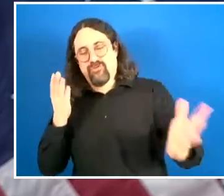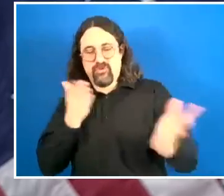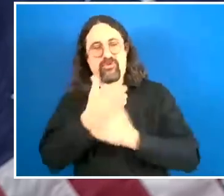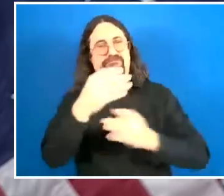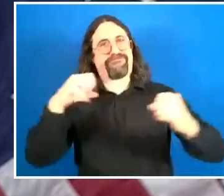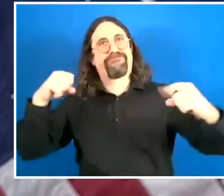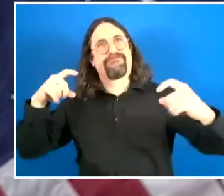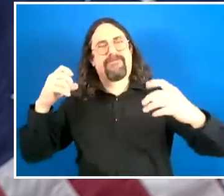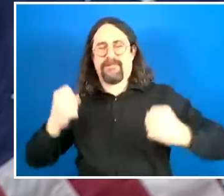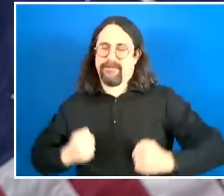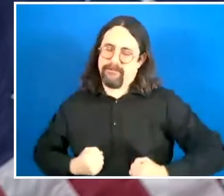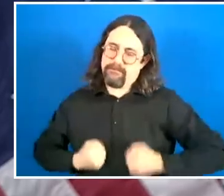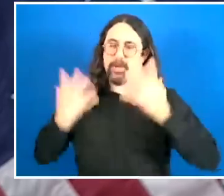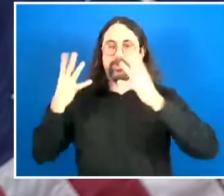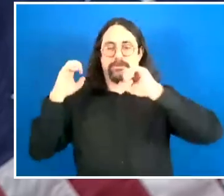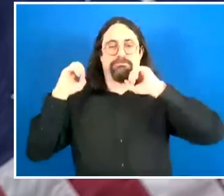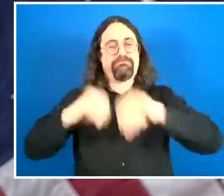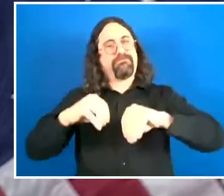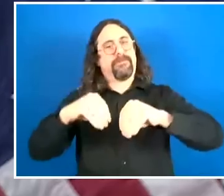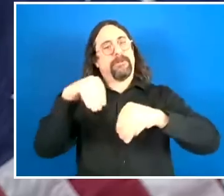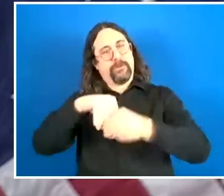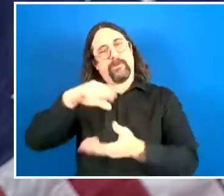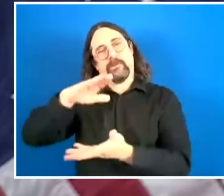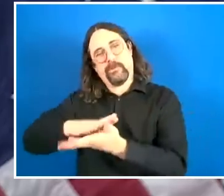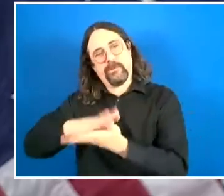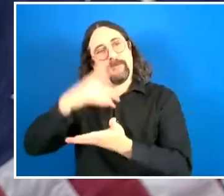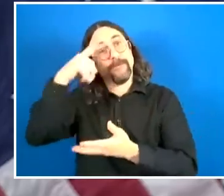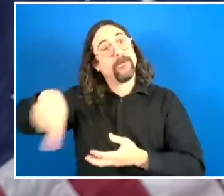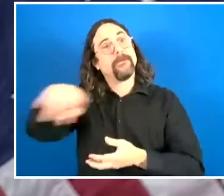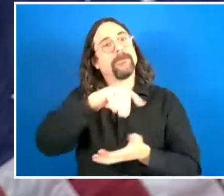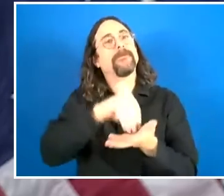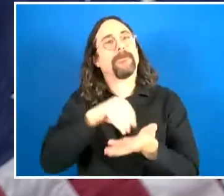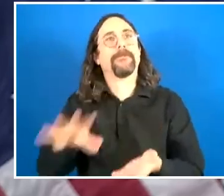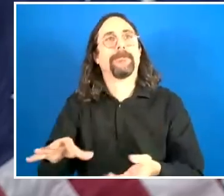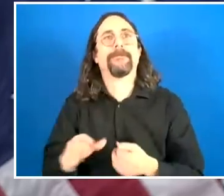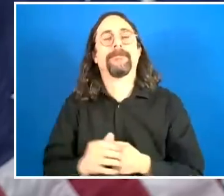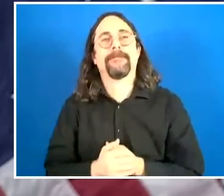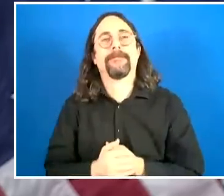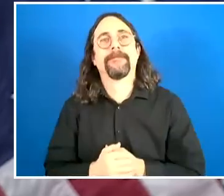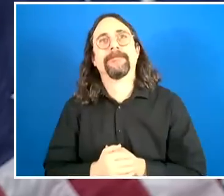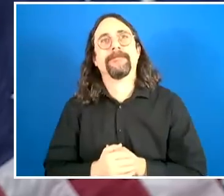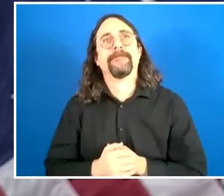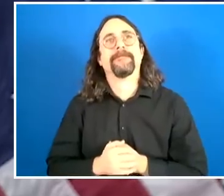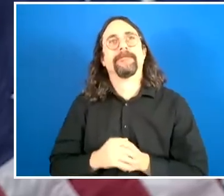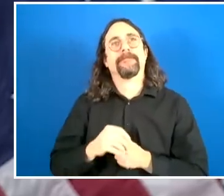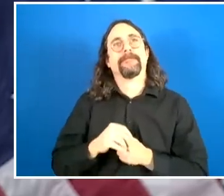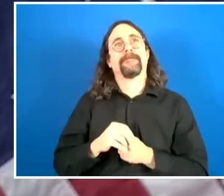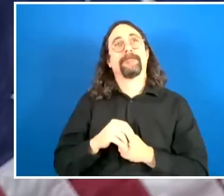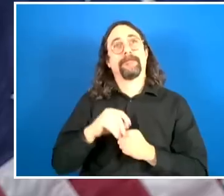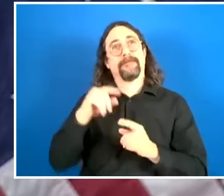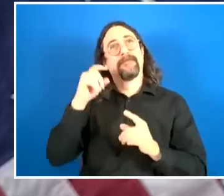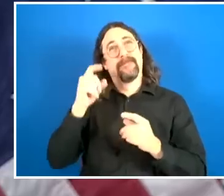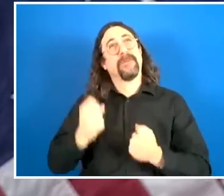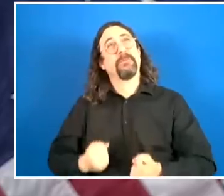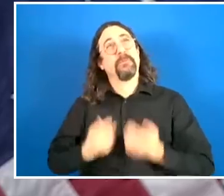YEAR WITH INCREDIBLE SENSE OF INSPIRATION AND INCREDIBLE DESIRE TO MAKE UP FOR ANY LOST GROUND BUT ALSO TOOVERCO TMEHE PAIN THEY'VE BEEN